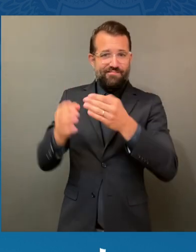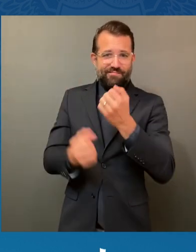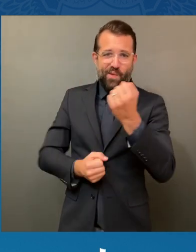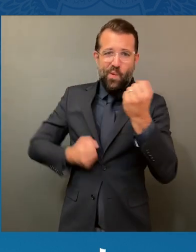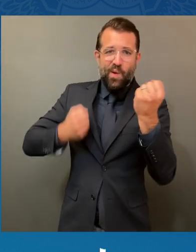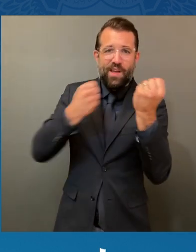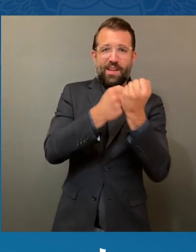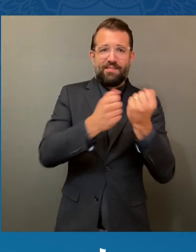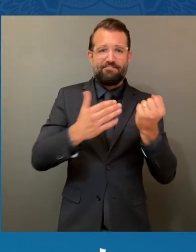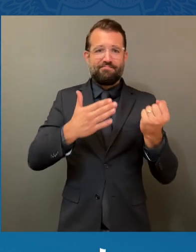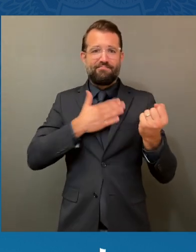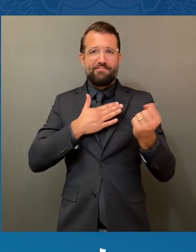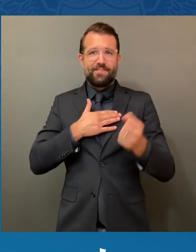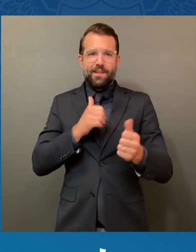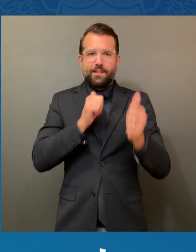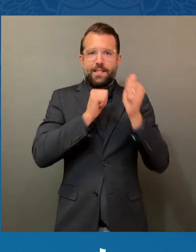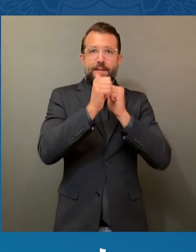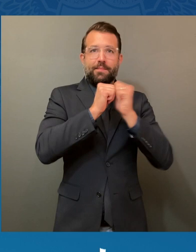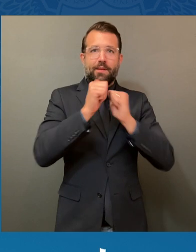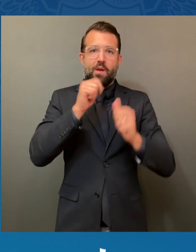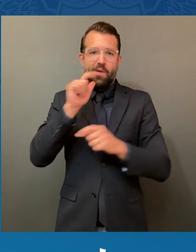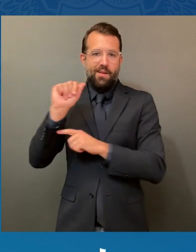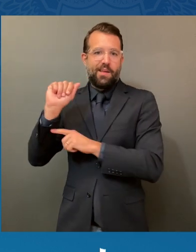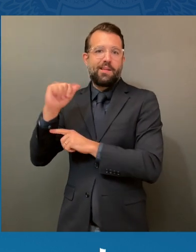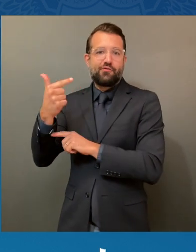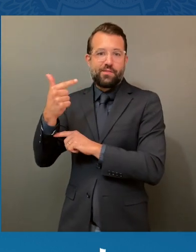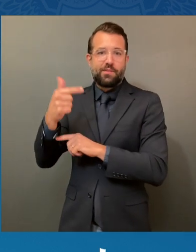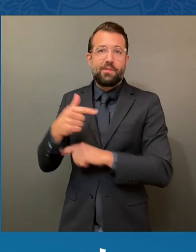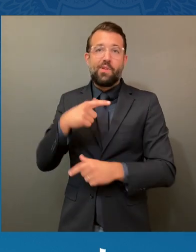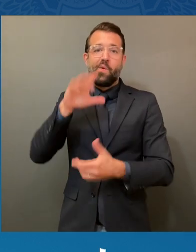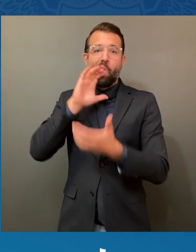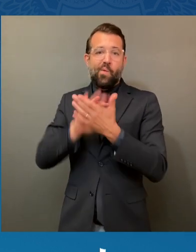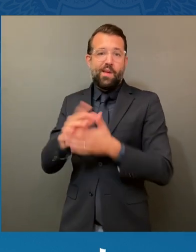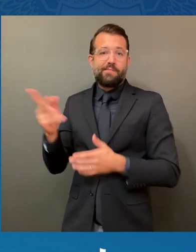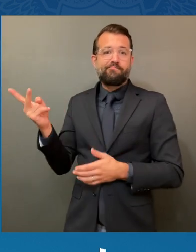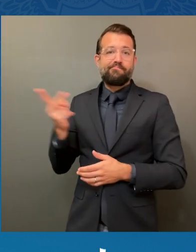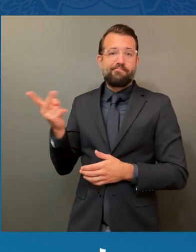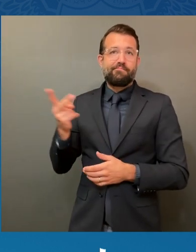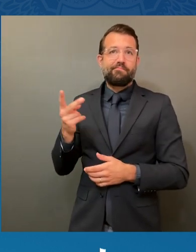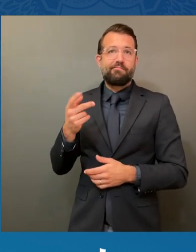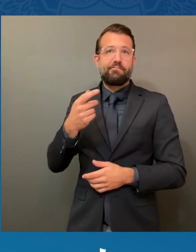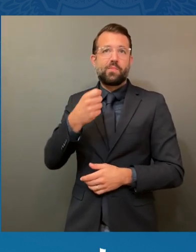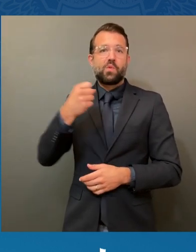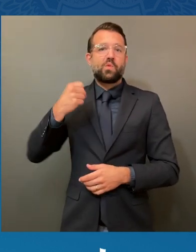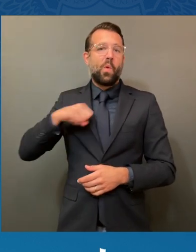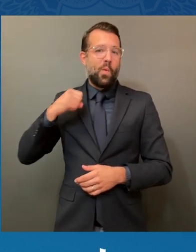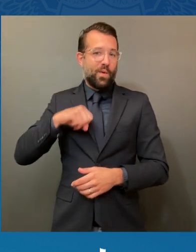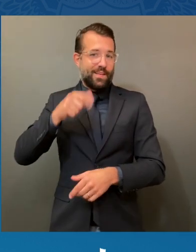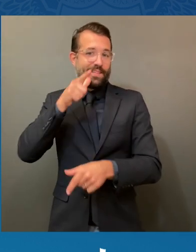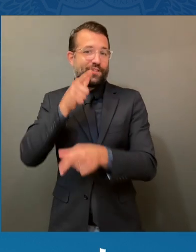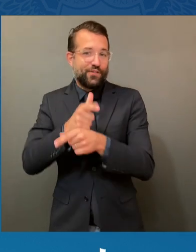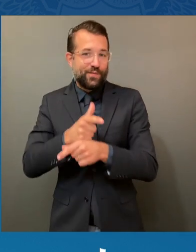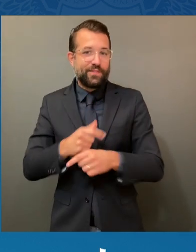She's my wife's sorority sister. She's my middle son. He got to volunteer for her campaign in Nevada, even got to introduce her before I did.